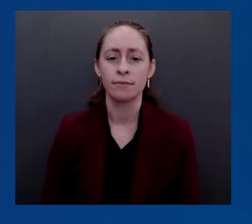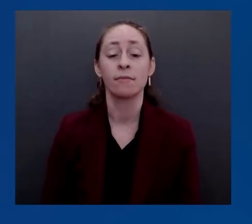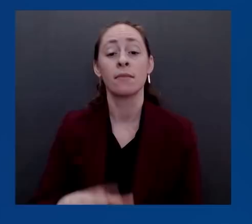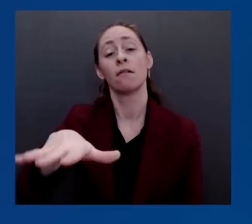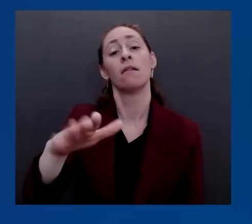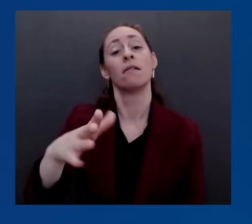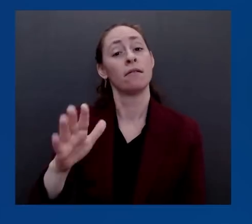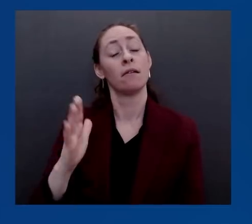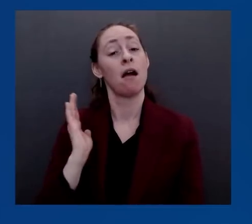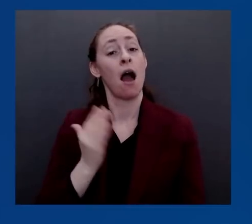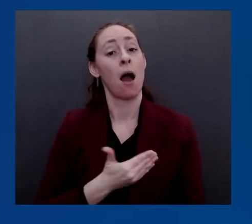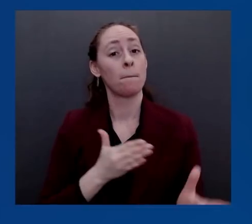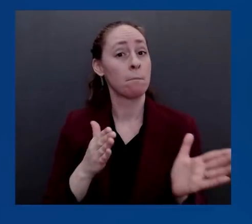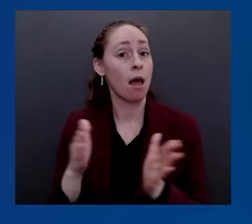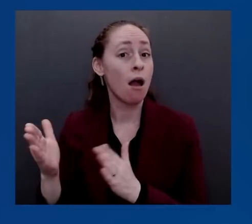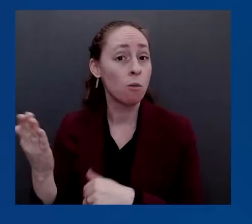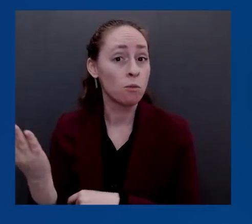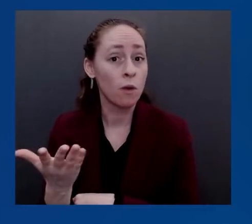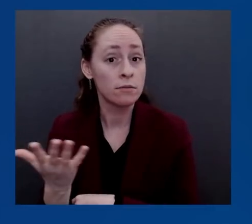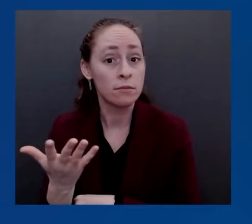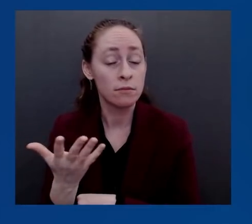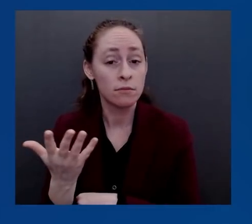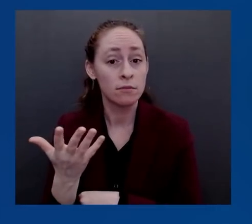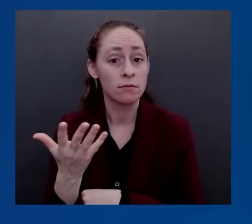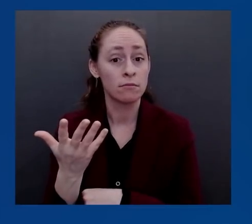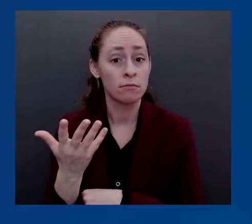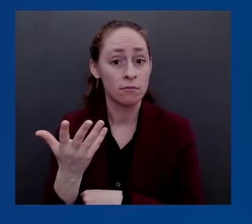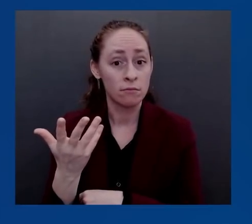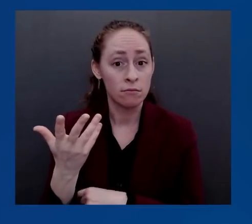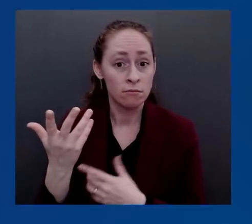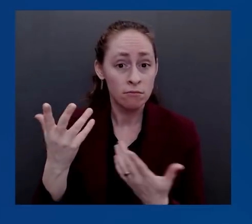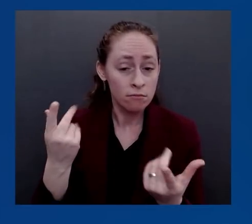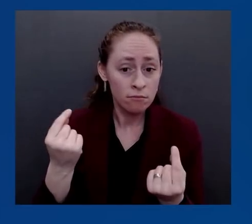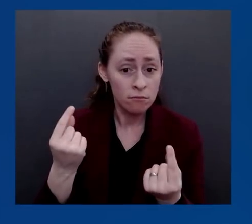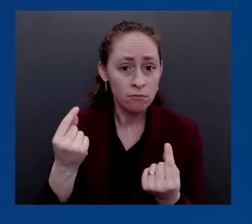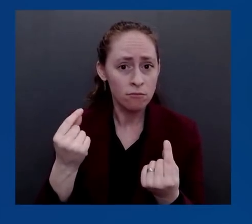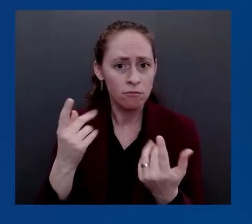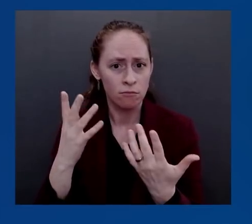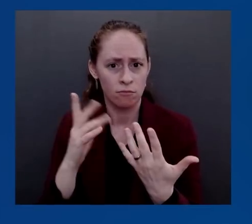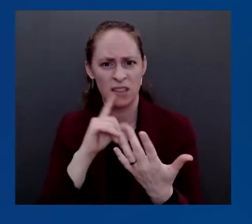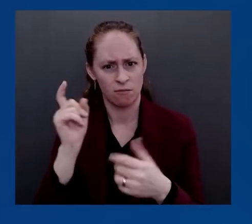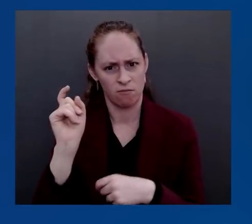As Dr. Walensky said, cases and hospitalizations are coming down but are still at elevated levels.